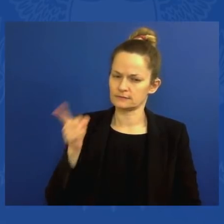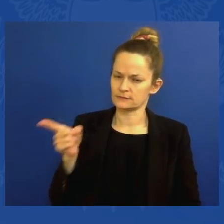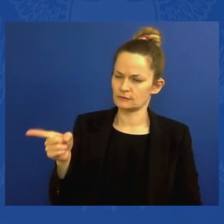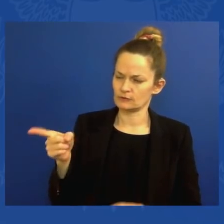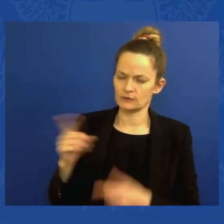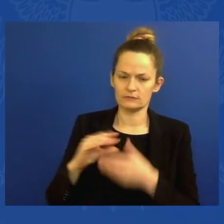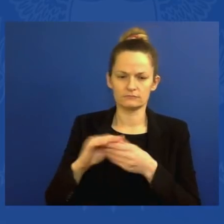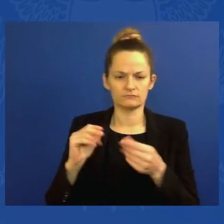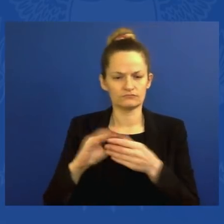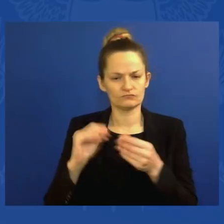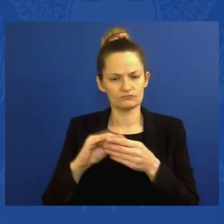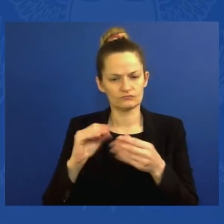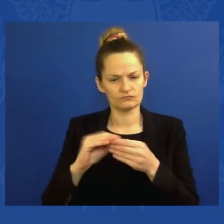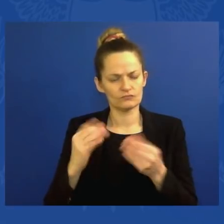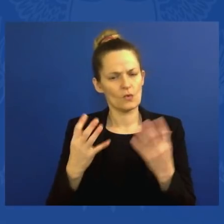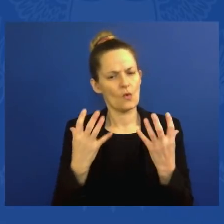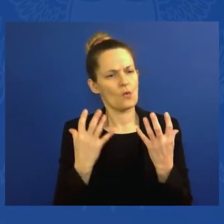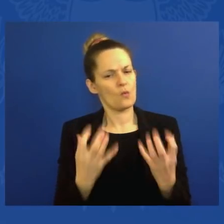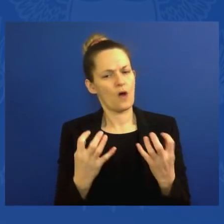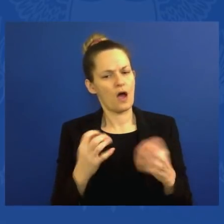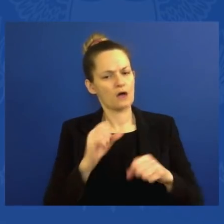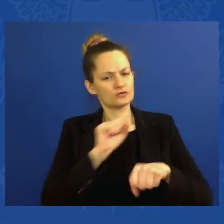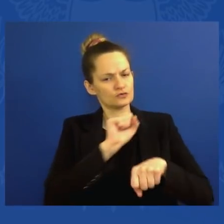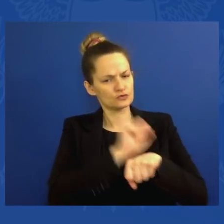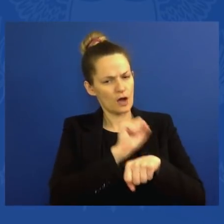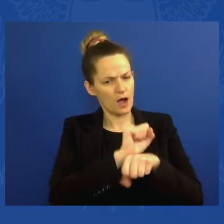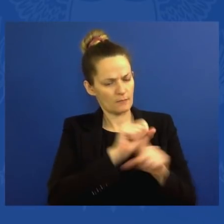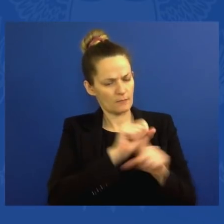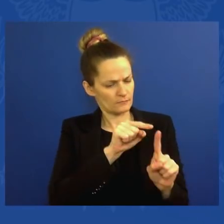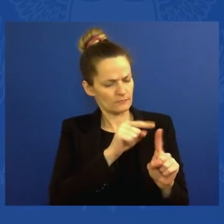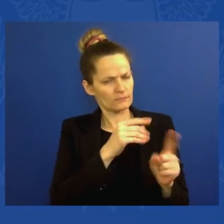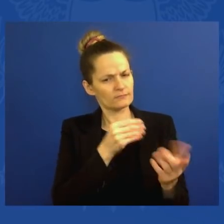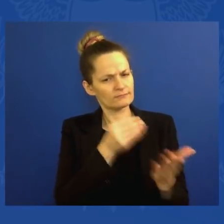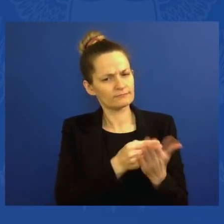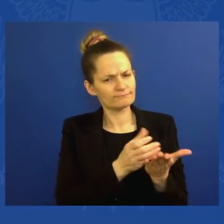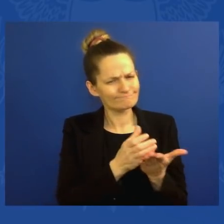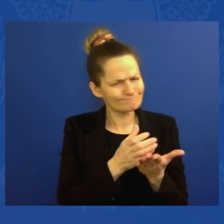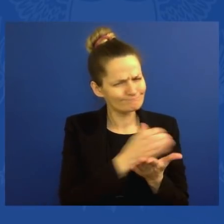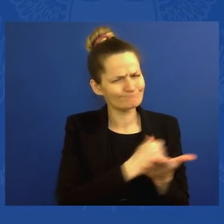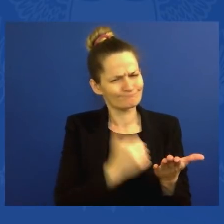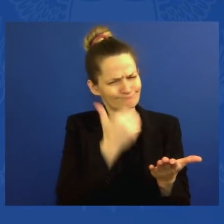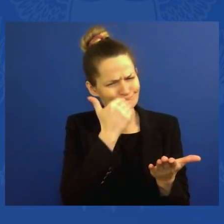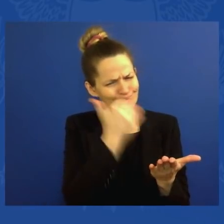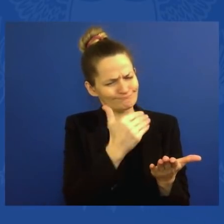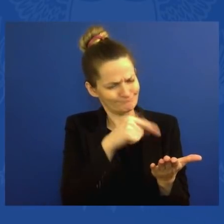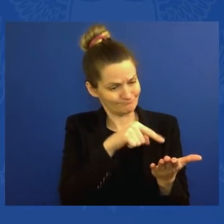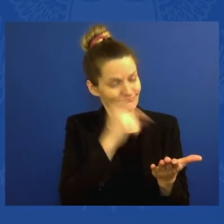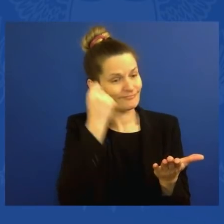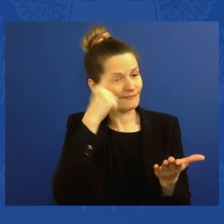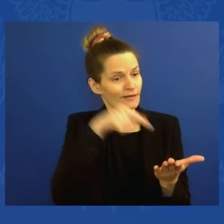and good paying manufacturing jobs and more importantly, he says, union jobs. And that's what we're here.